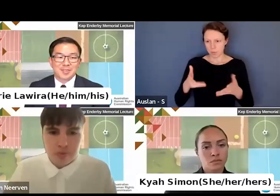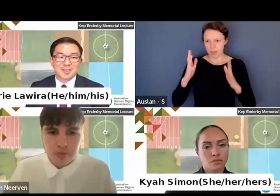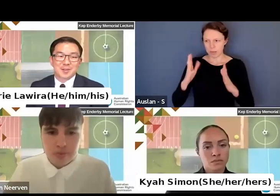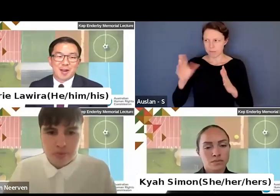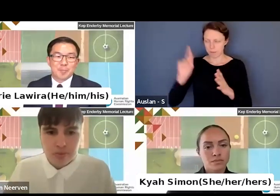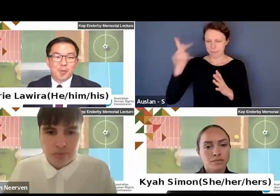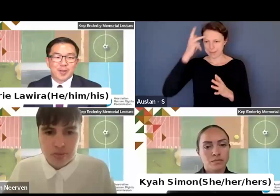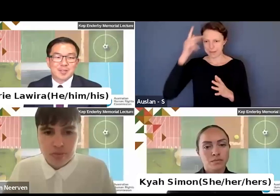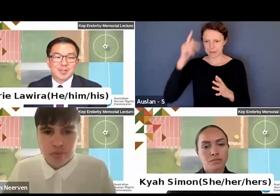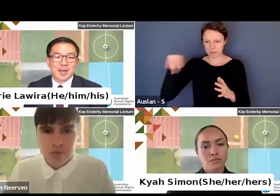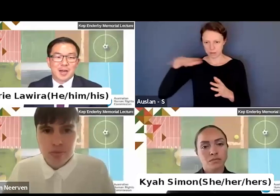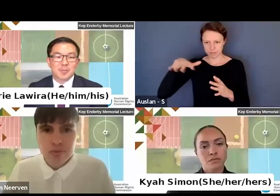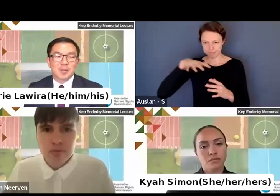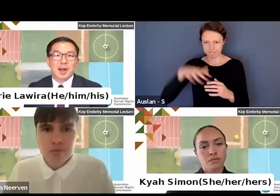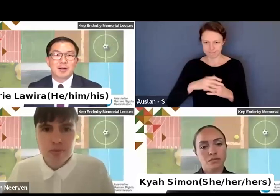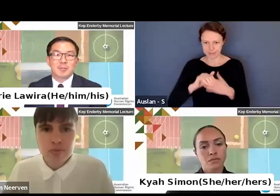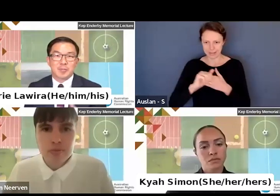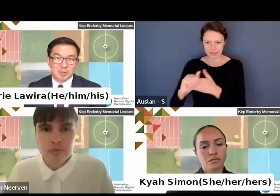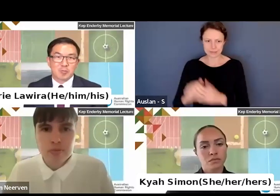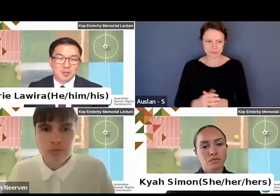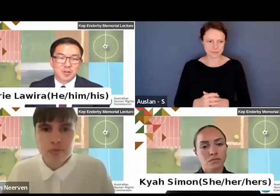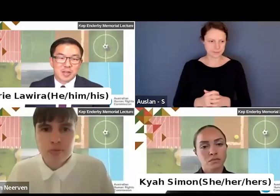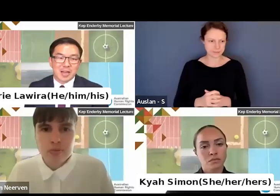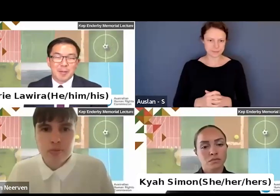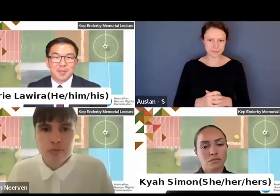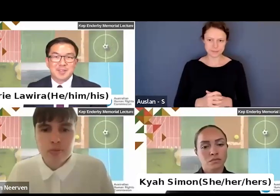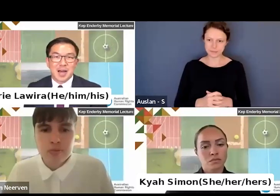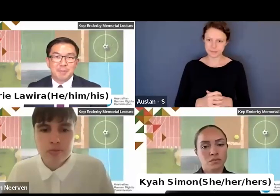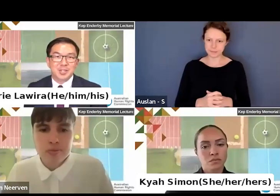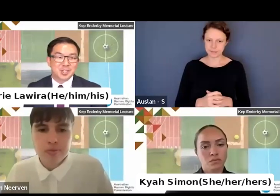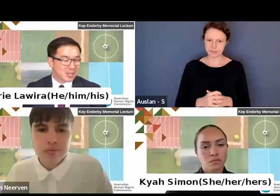That That's a great point. Karen, Rosalind, at the start mentioned